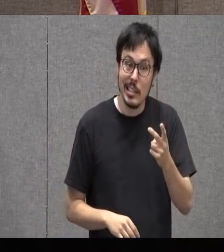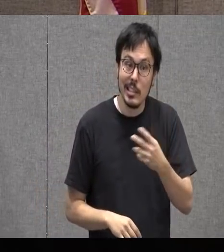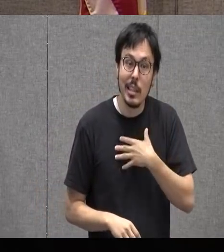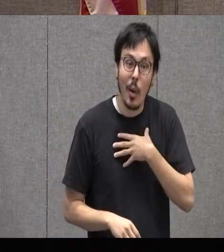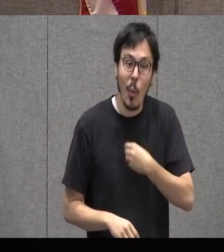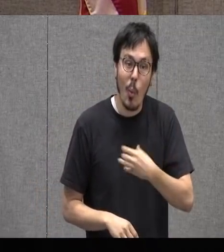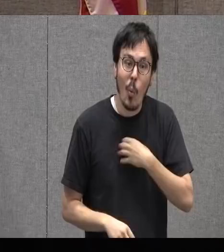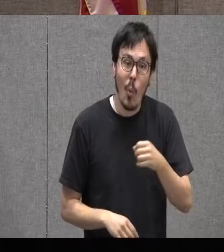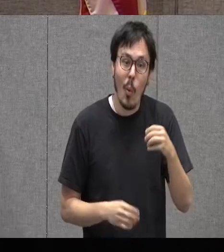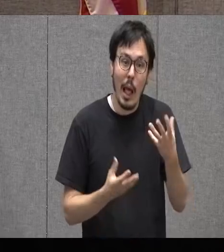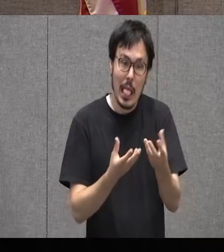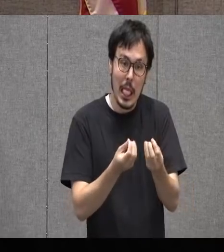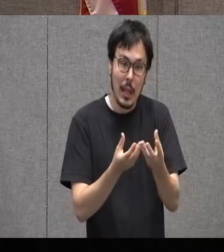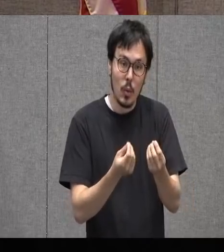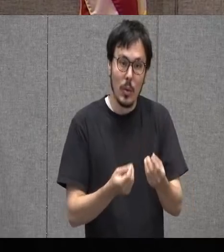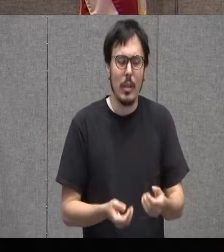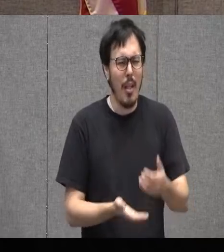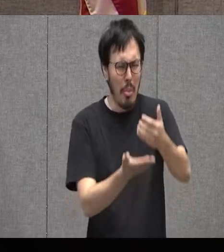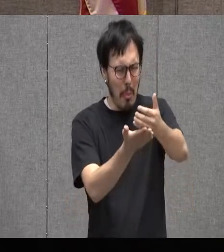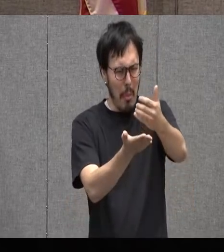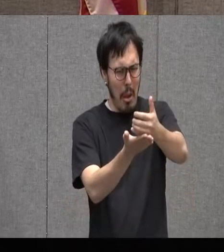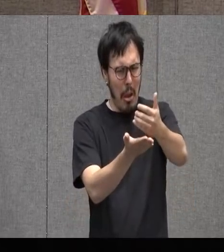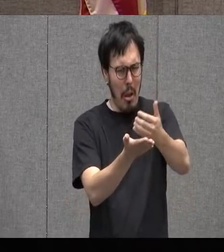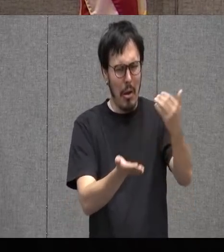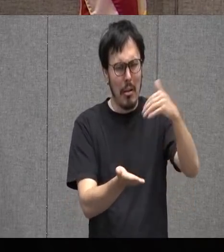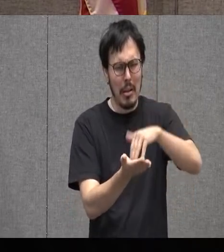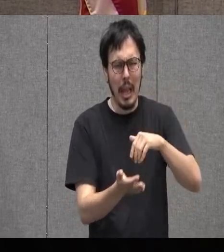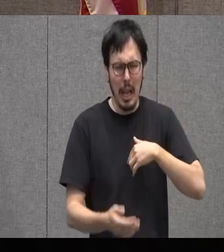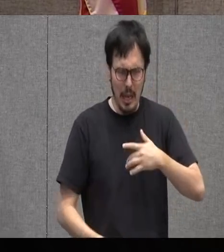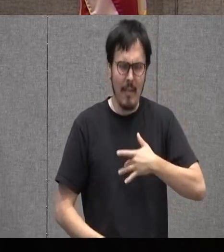The bottle feels cold again. I felt a change in temperature.